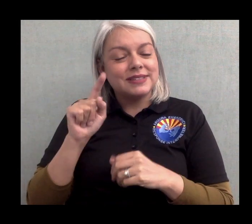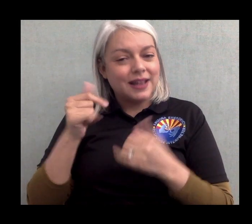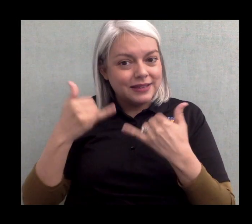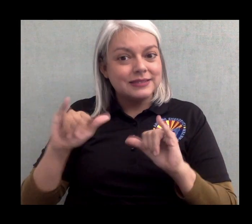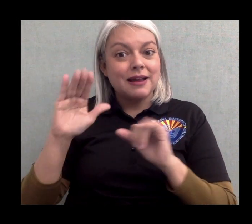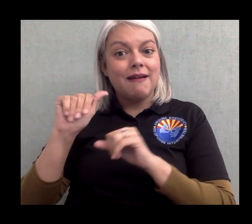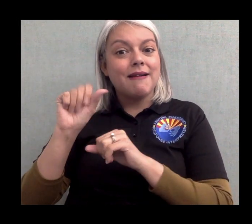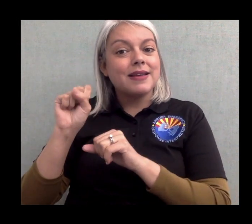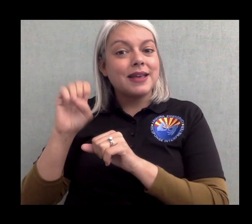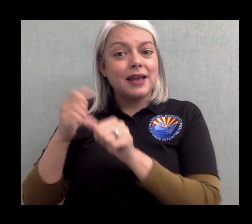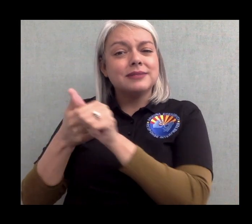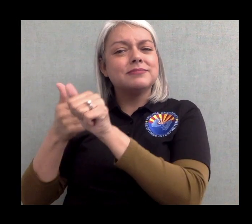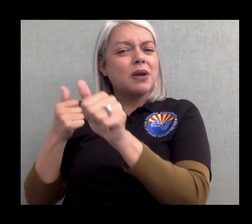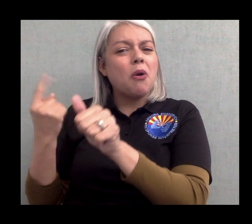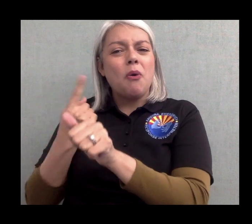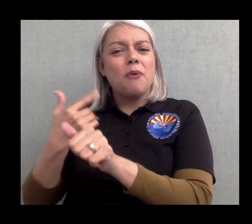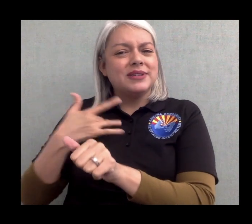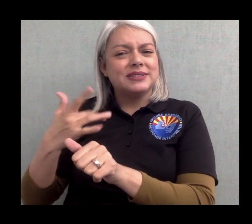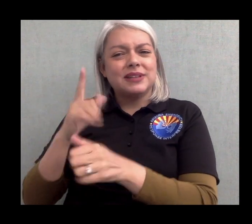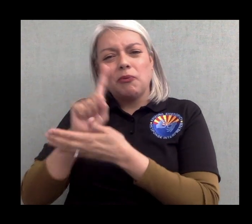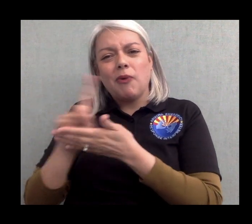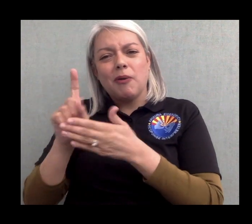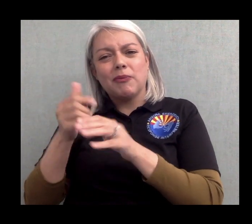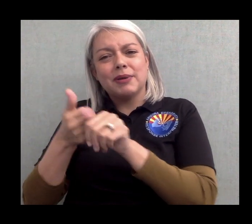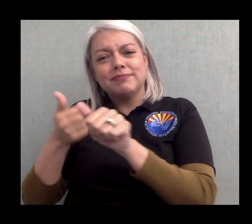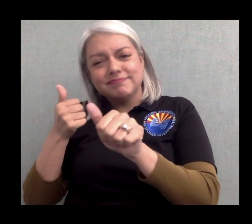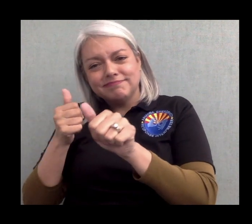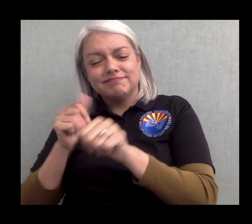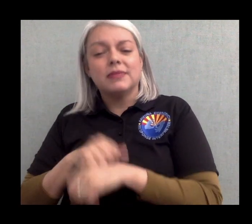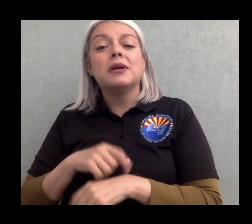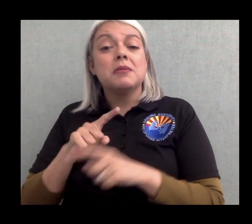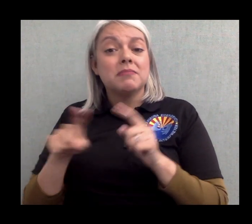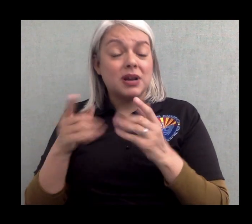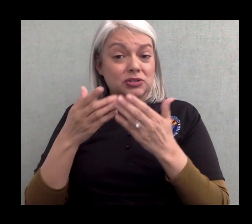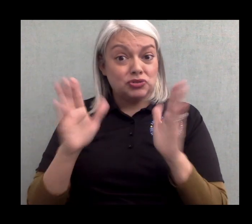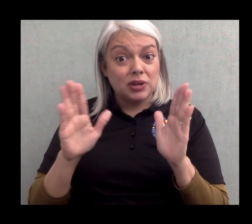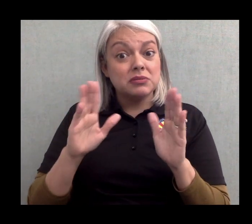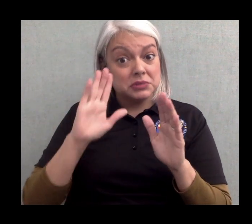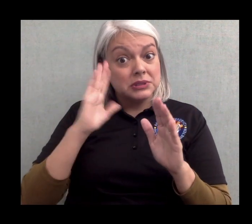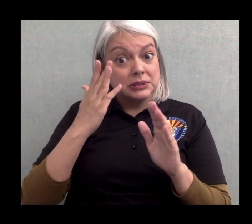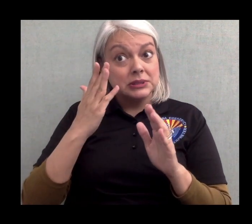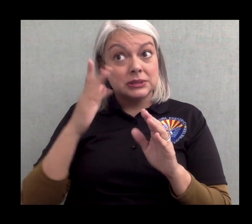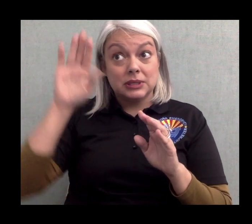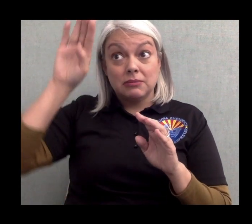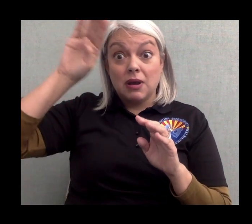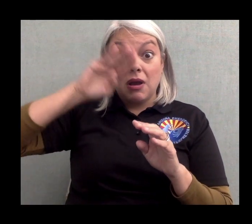lag reporting, but overall we’re on the down side of that curve, which is really a